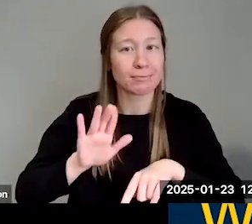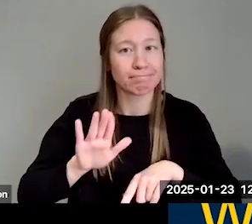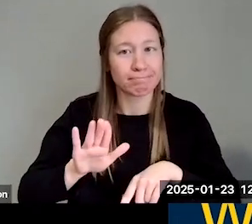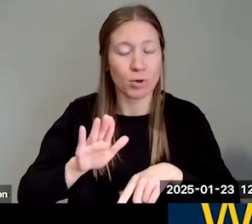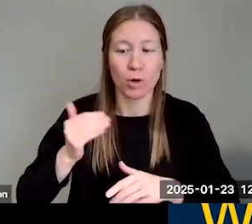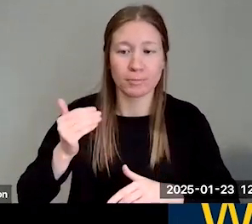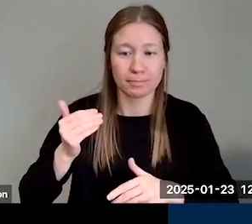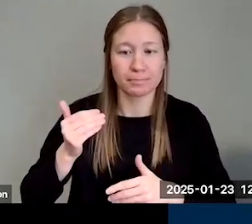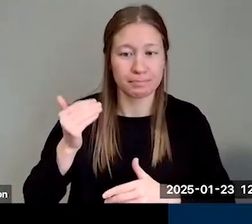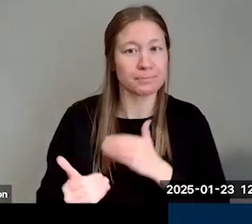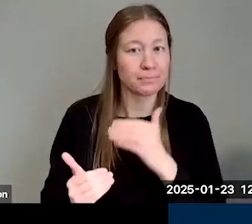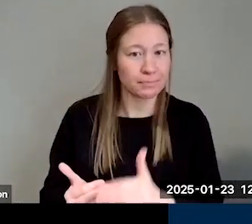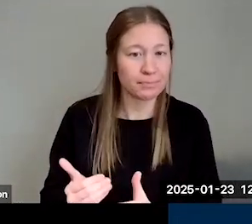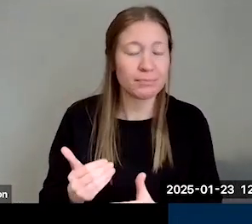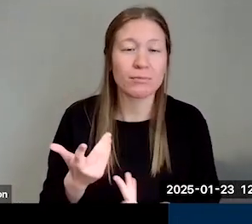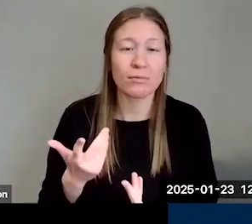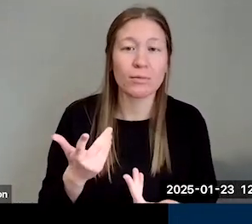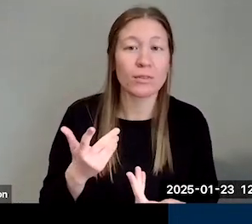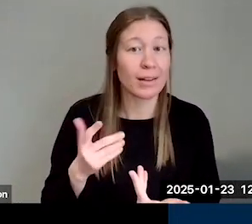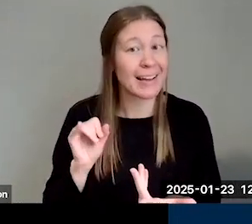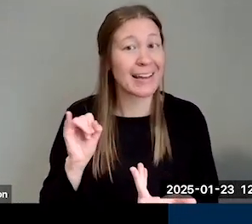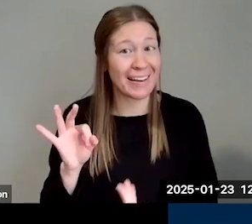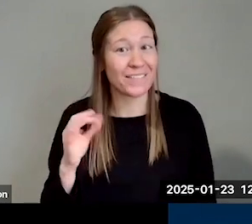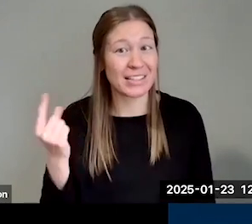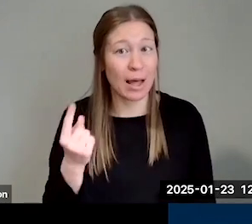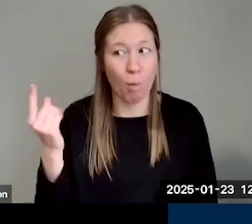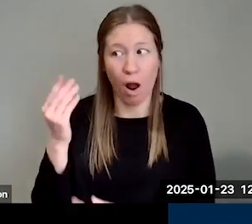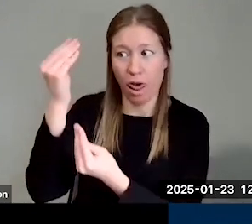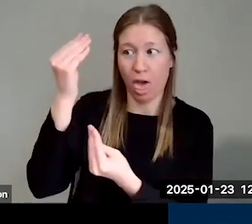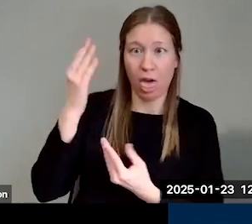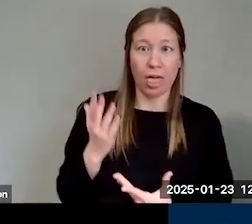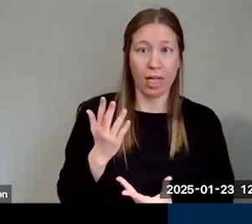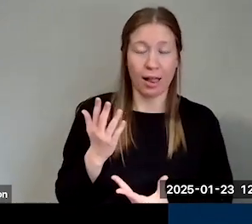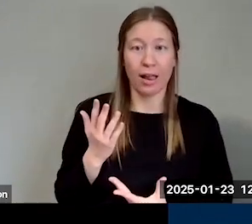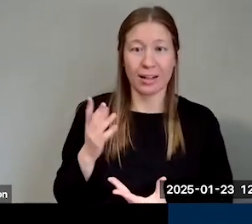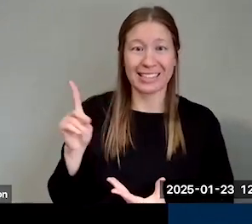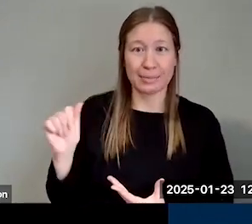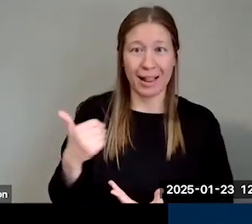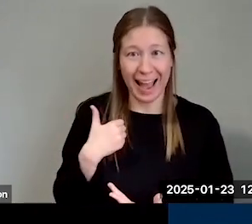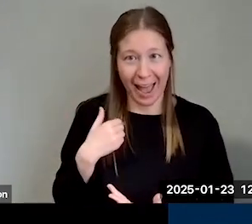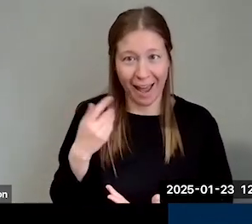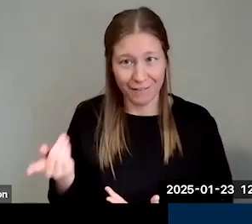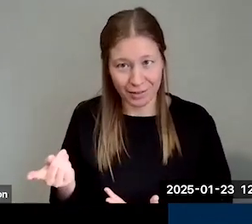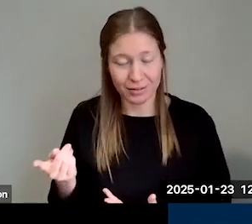if somebody chooses to disclose to you. So if that student applicant or employee makes a decision